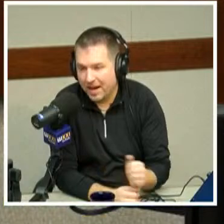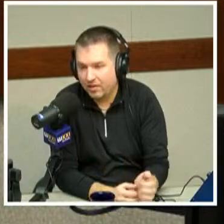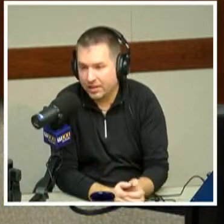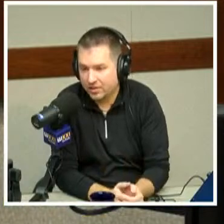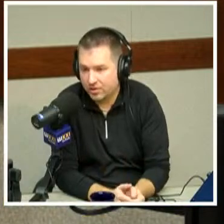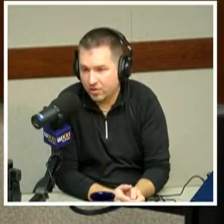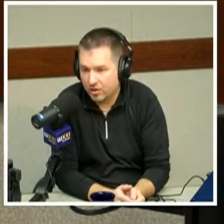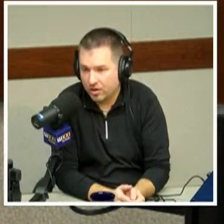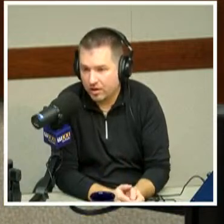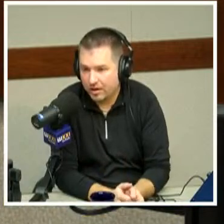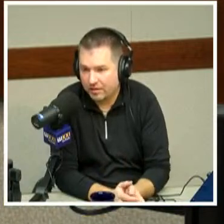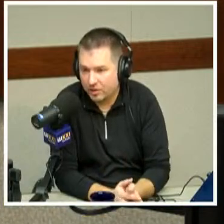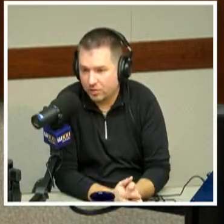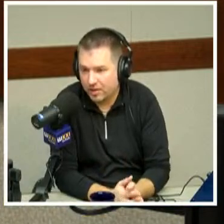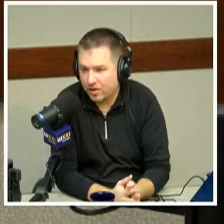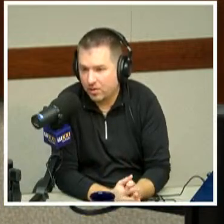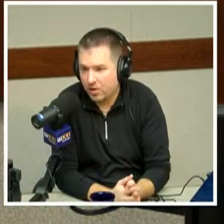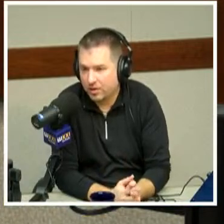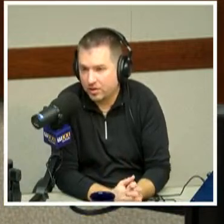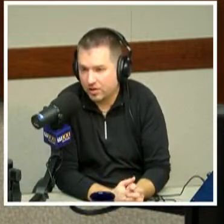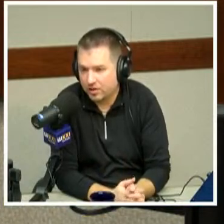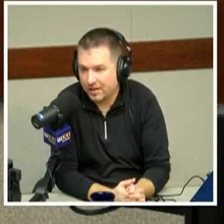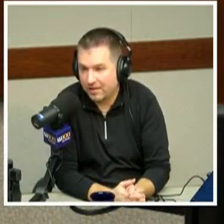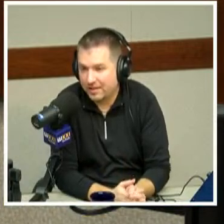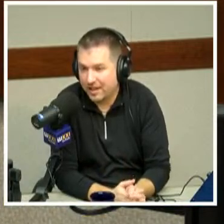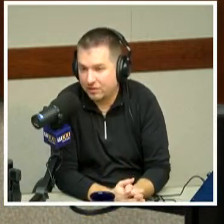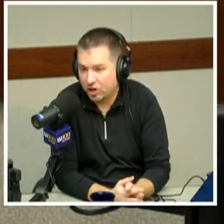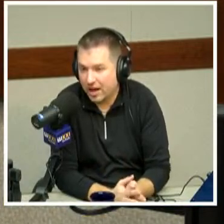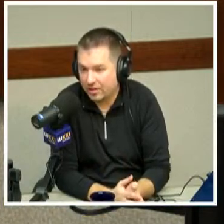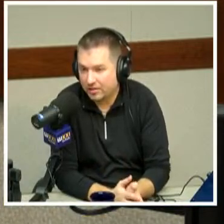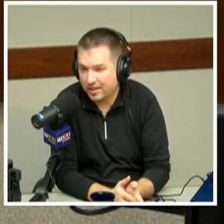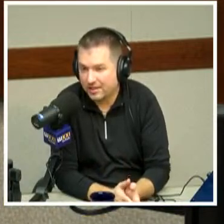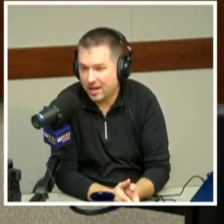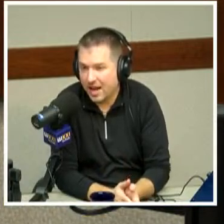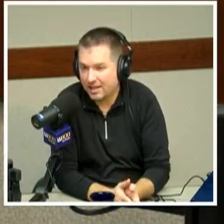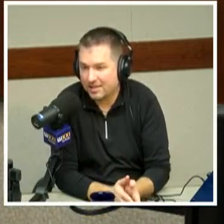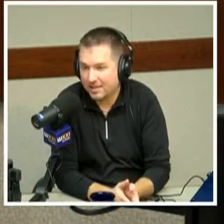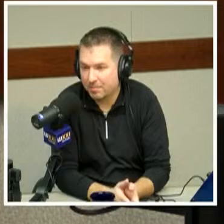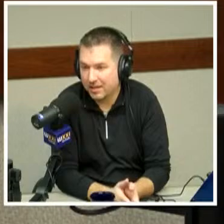parents or individuals they don't always understand that the deaf child is not simply